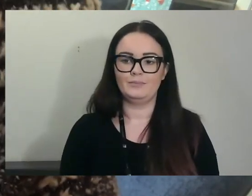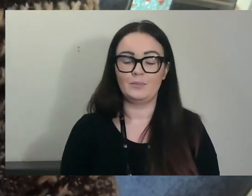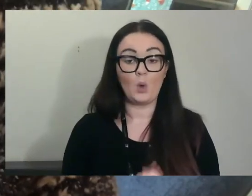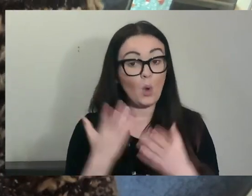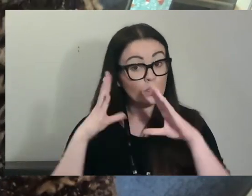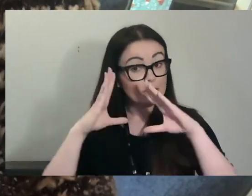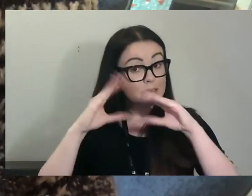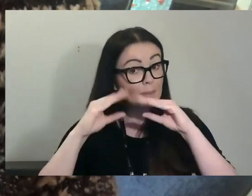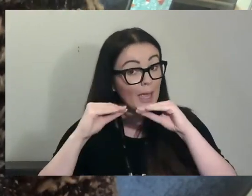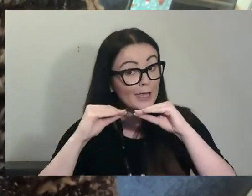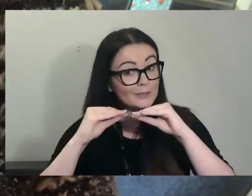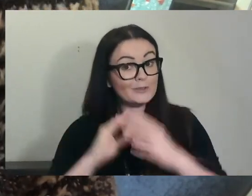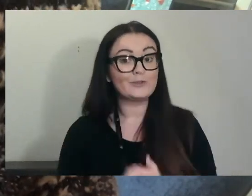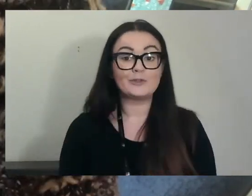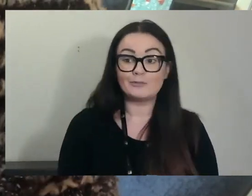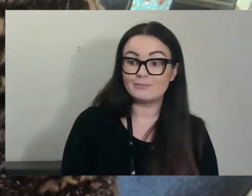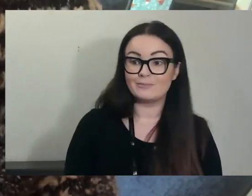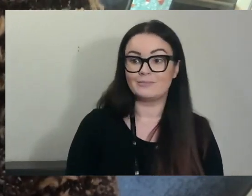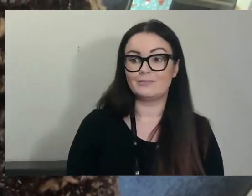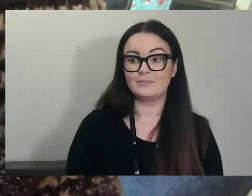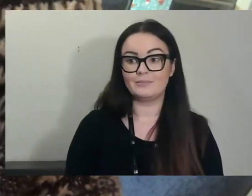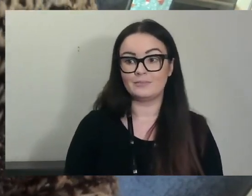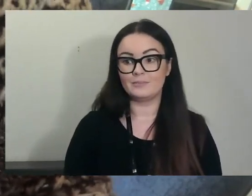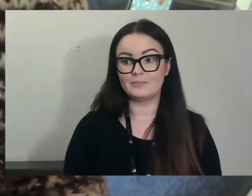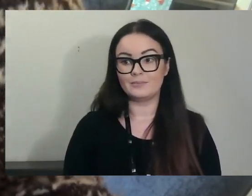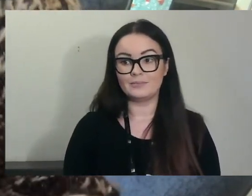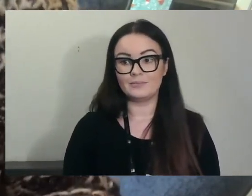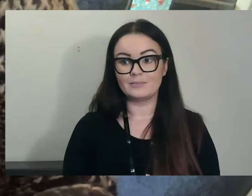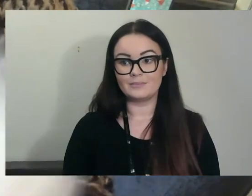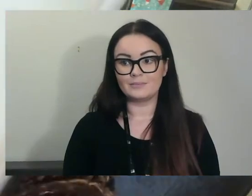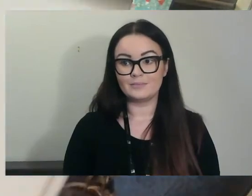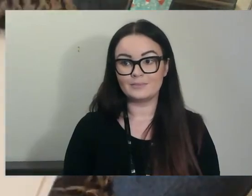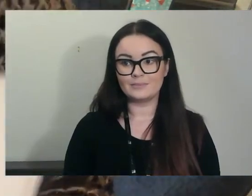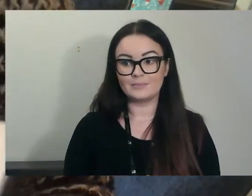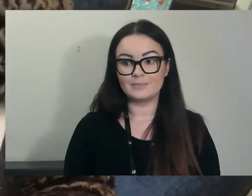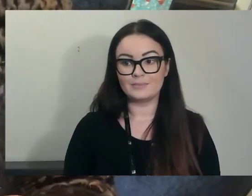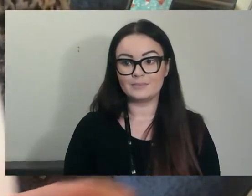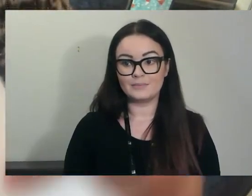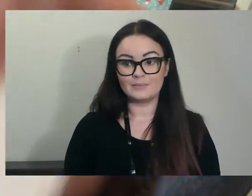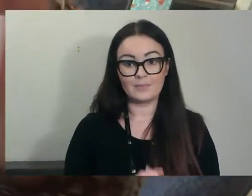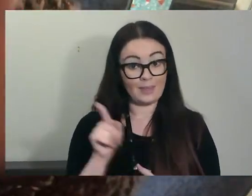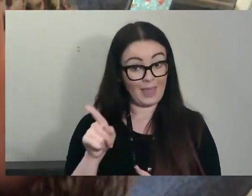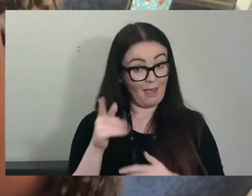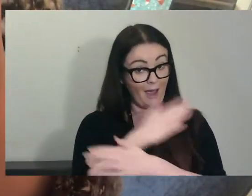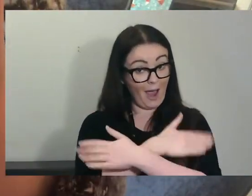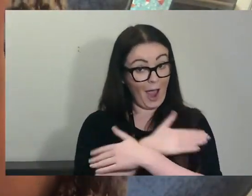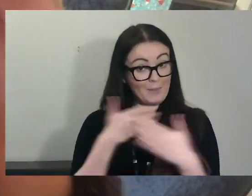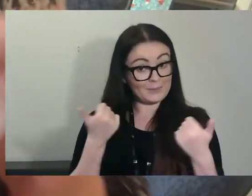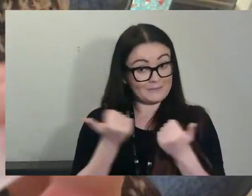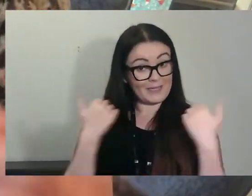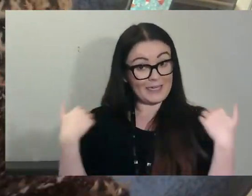you can use a sponge or an object dipped in paint – there we go. There's my teddy bear's arms